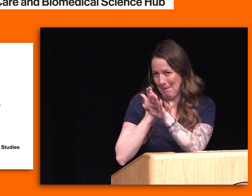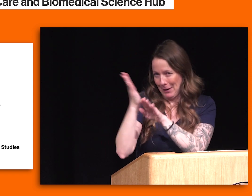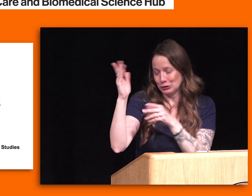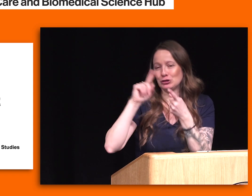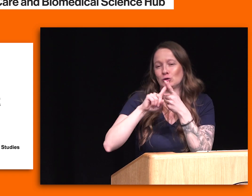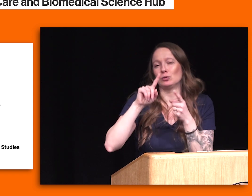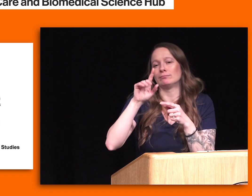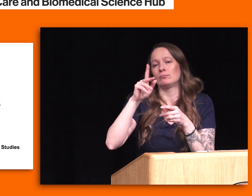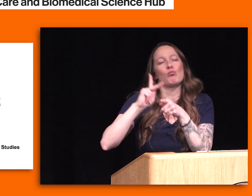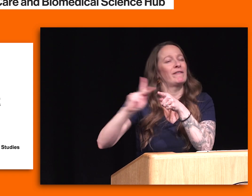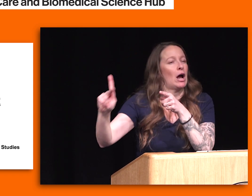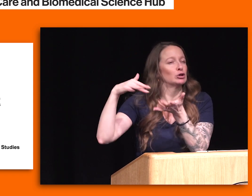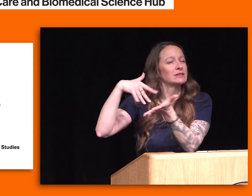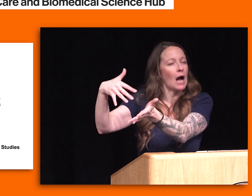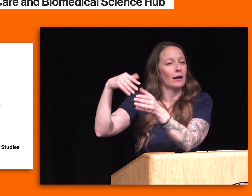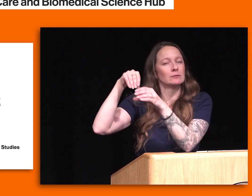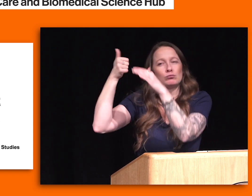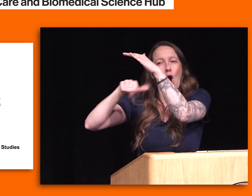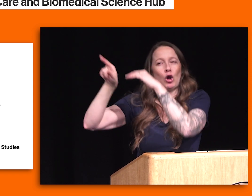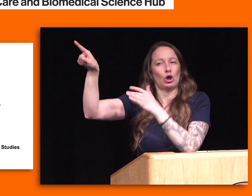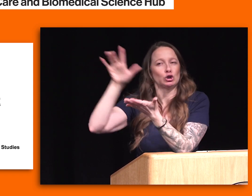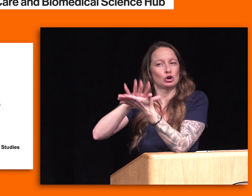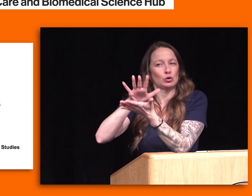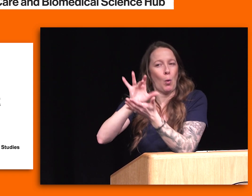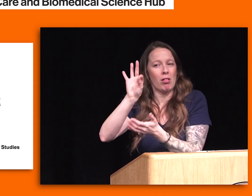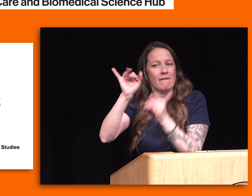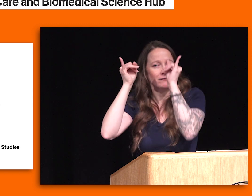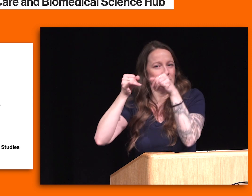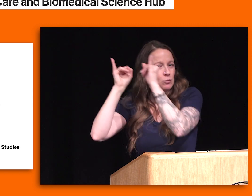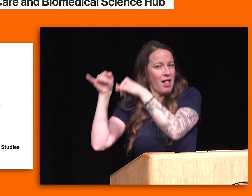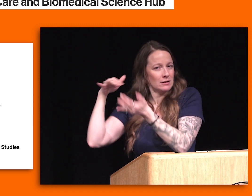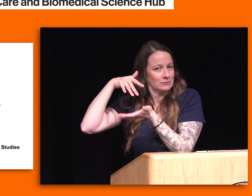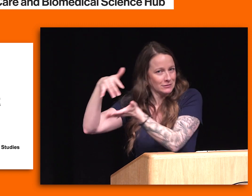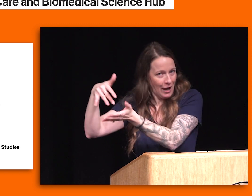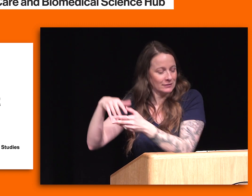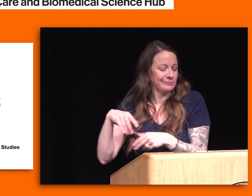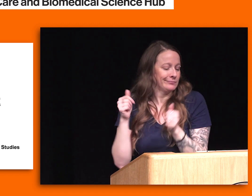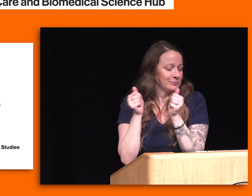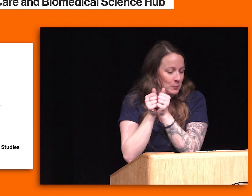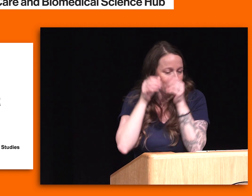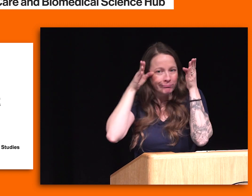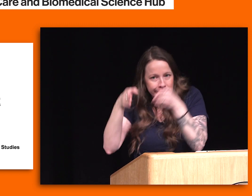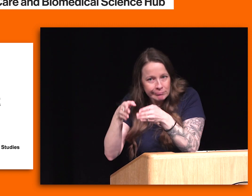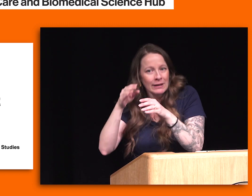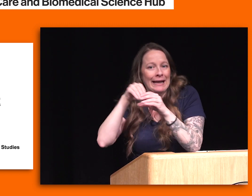And I decided to change my major to Professional Studies under the School of Individual Studies.